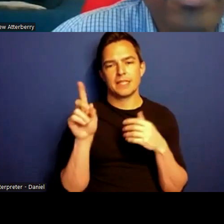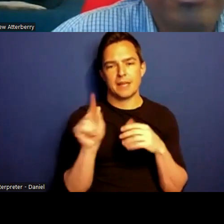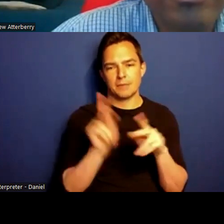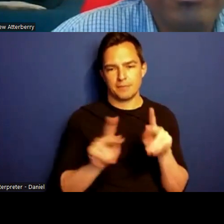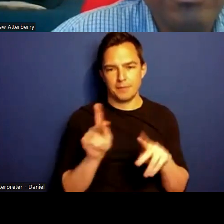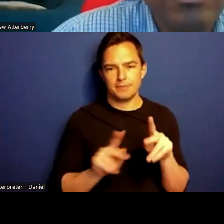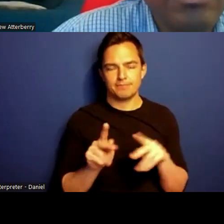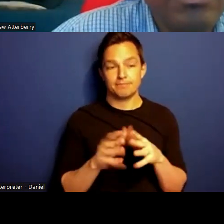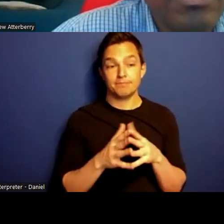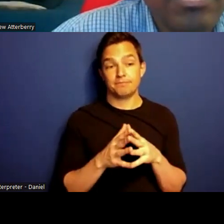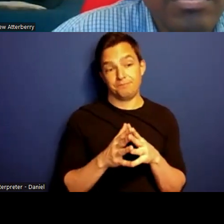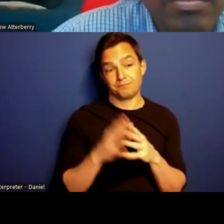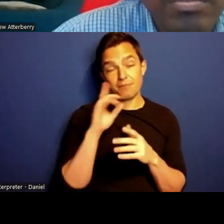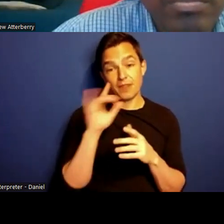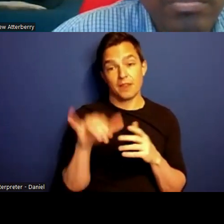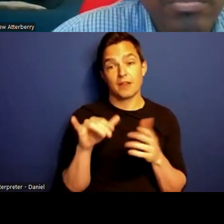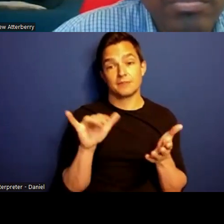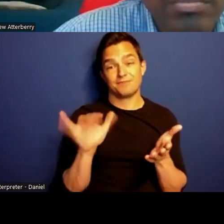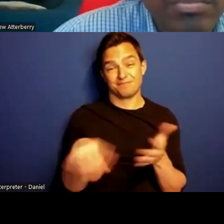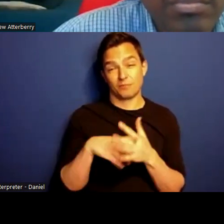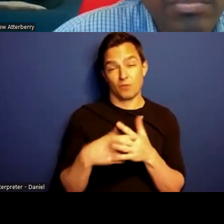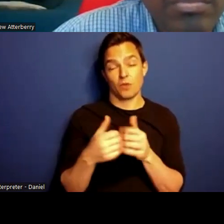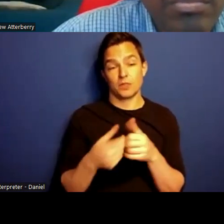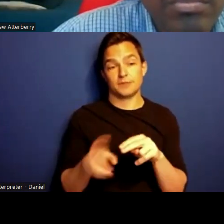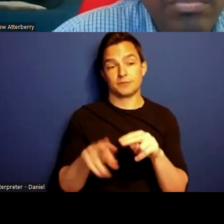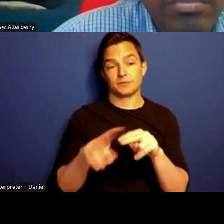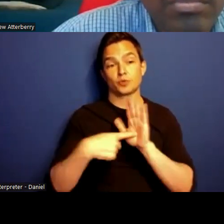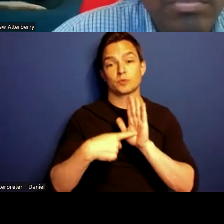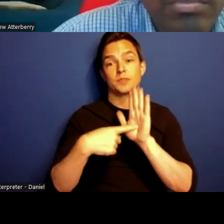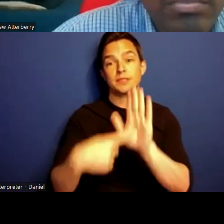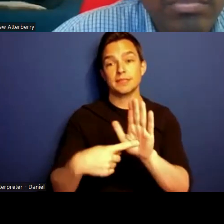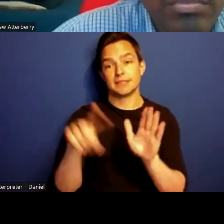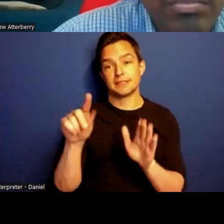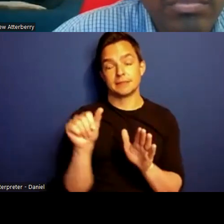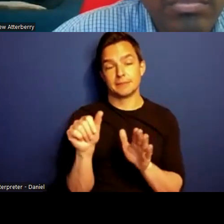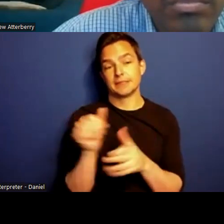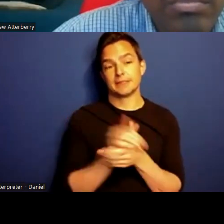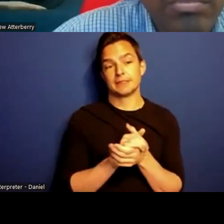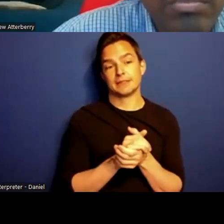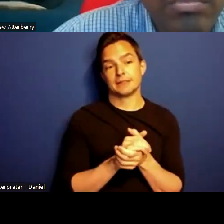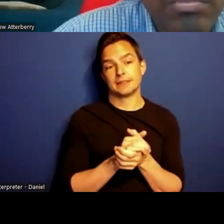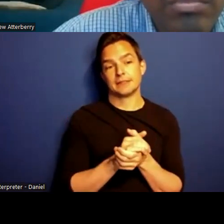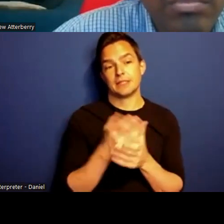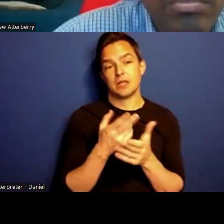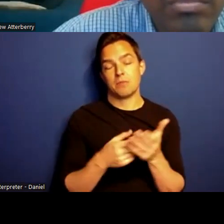think it starts with increased representation of disability in both the curriculum and the